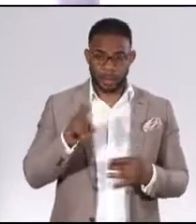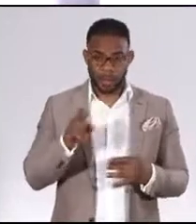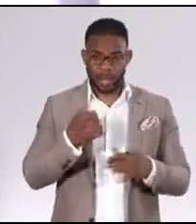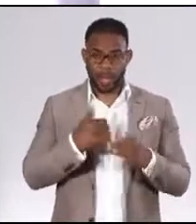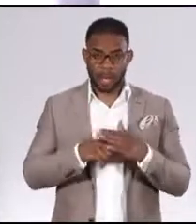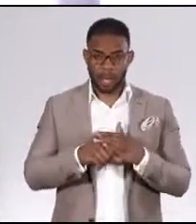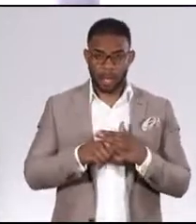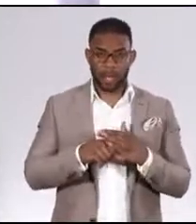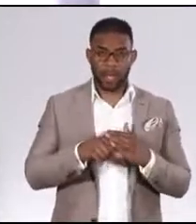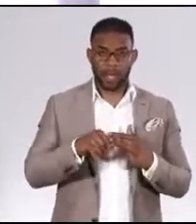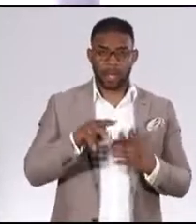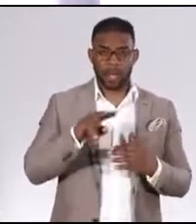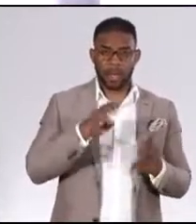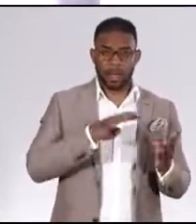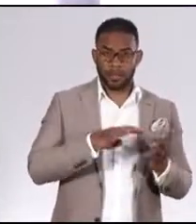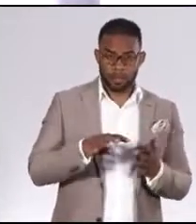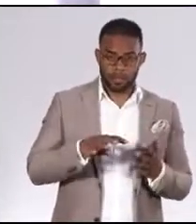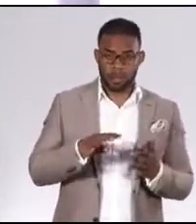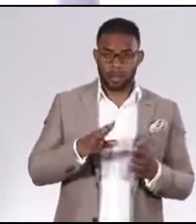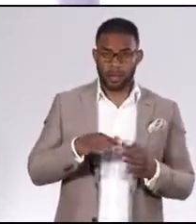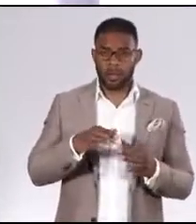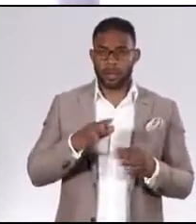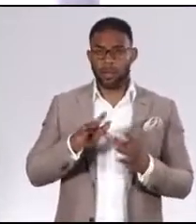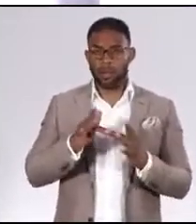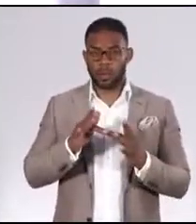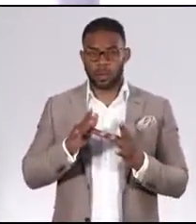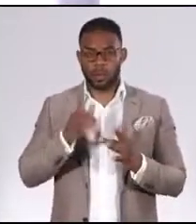the live stream onto, the web page for today's meeting